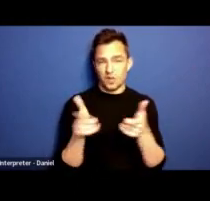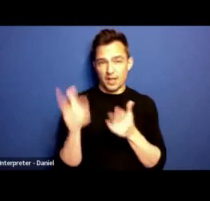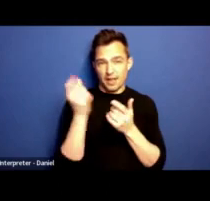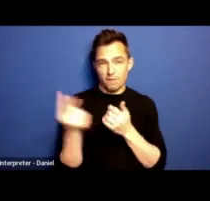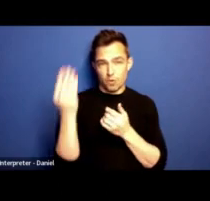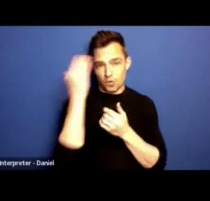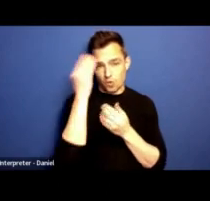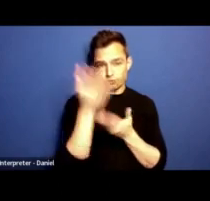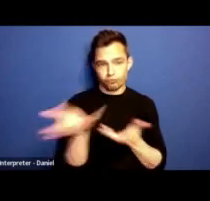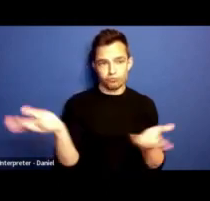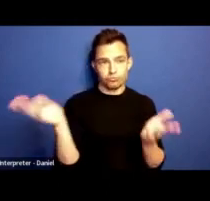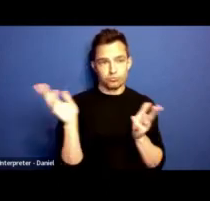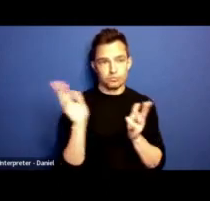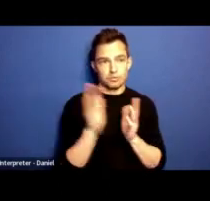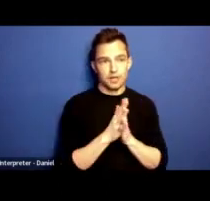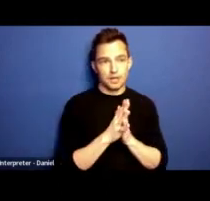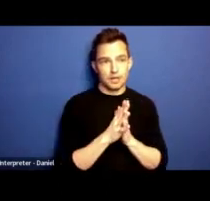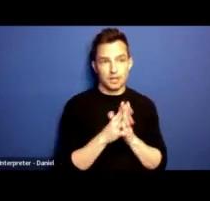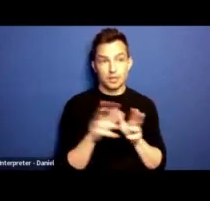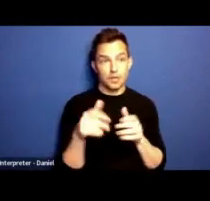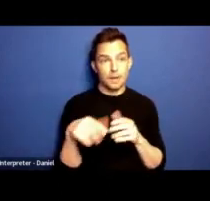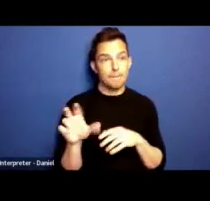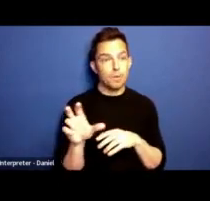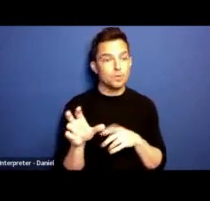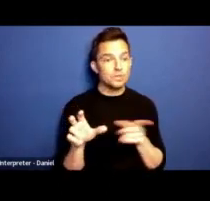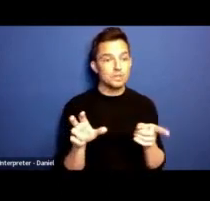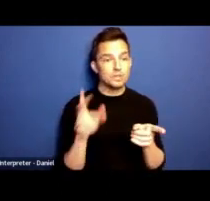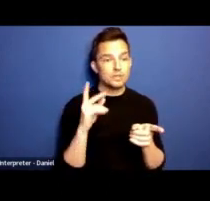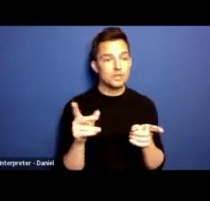no one, Is it up? Saska Oh,